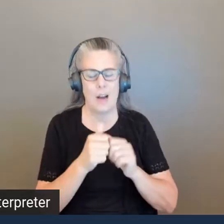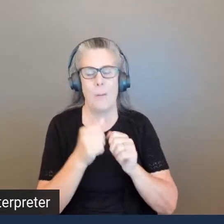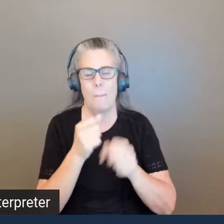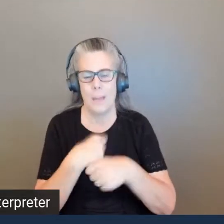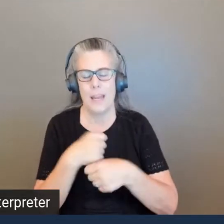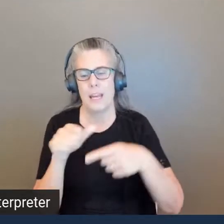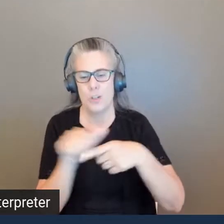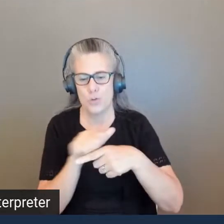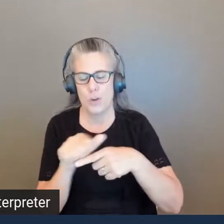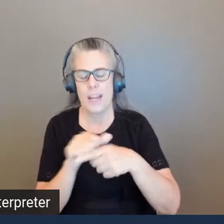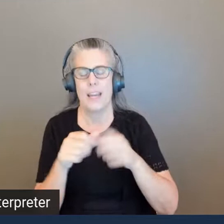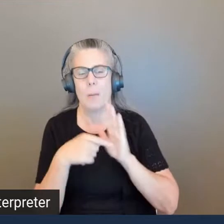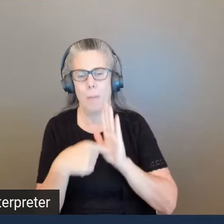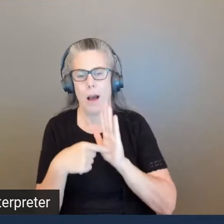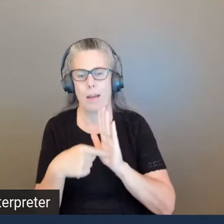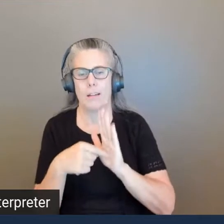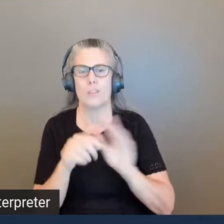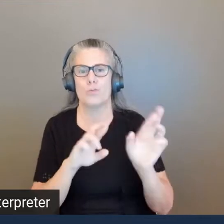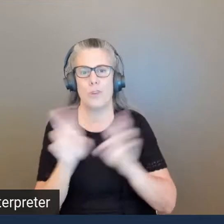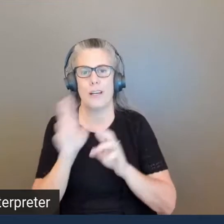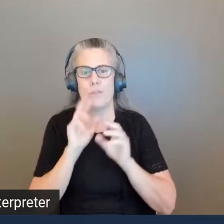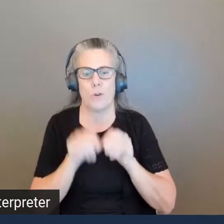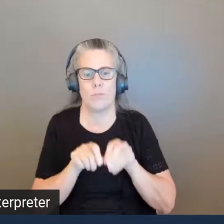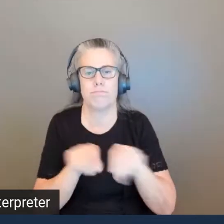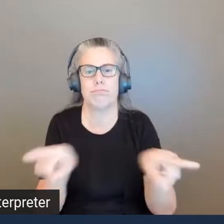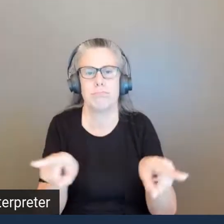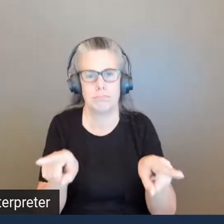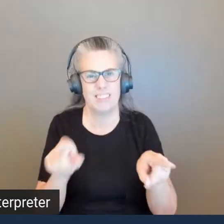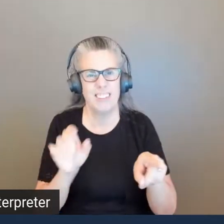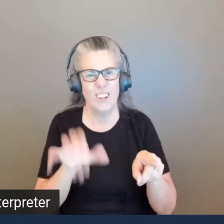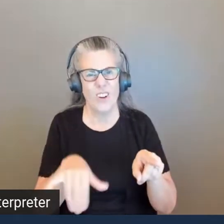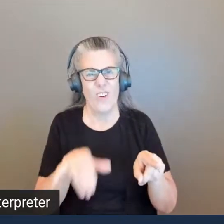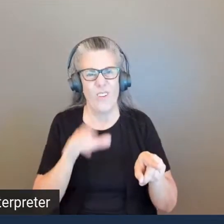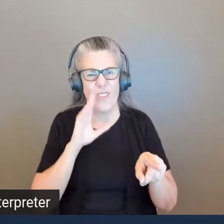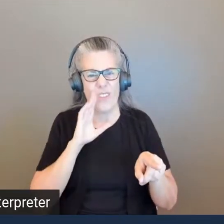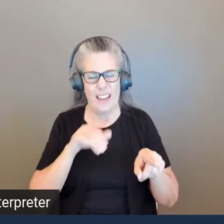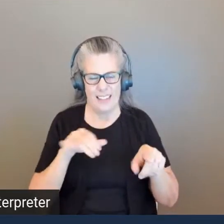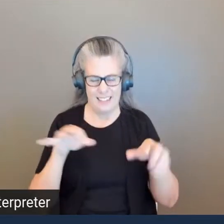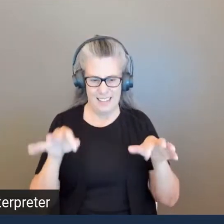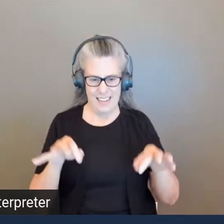them for production. And we also manage with them and that's put piece of it, right?